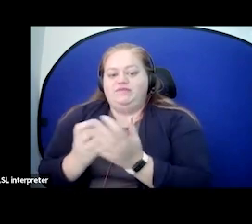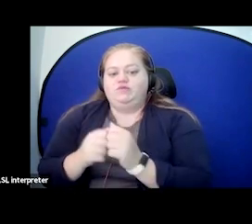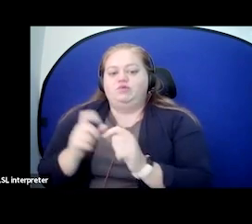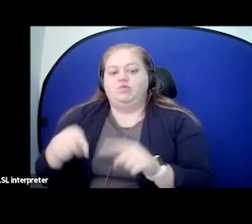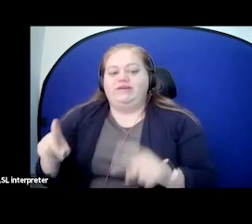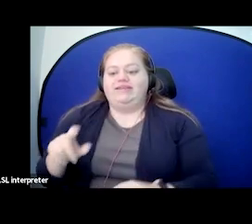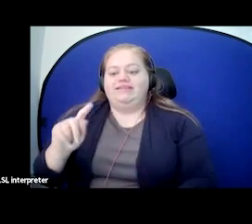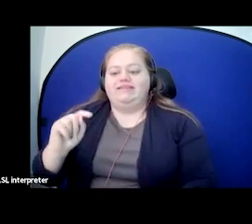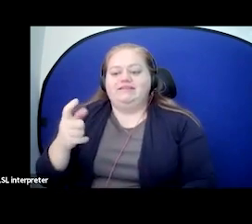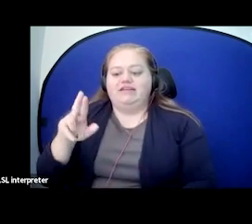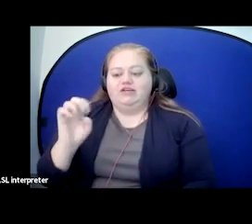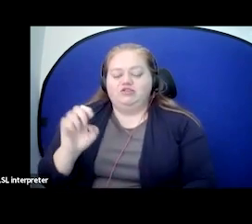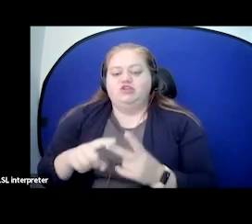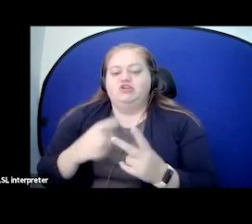to represent information.